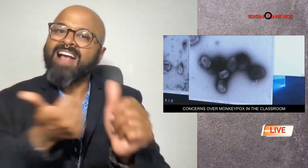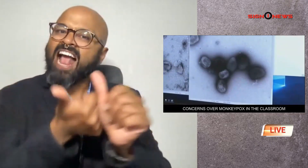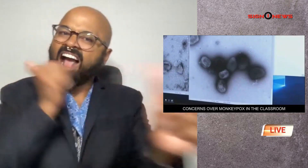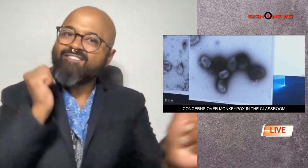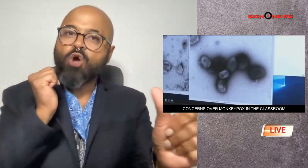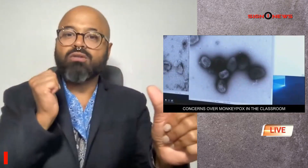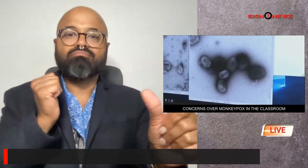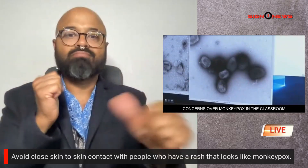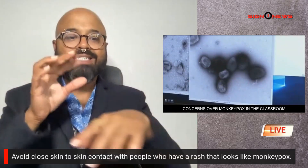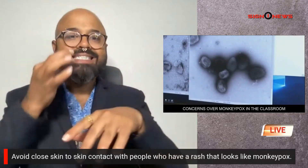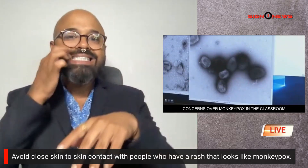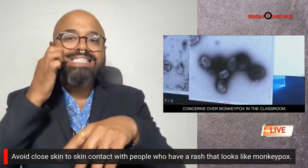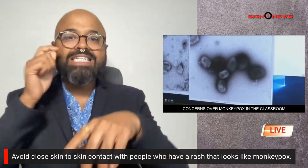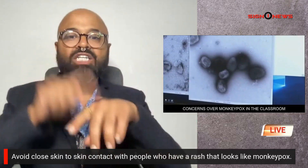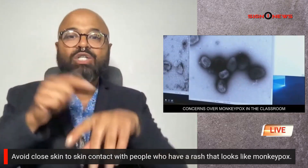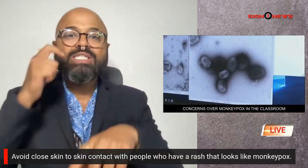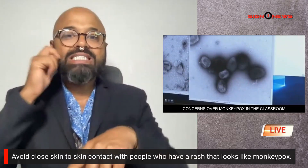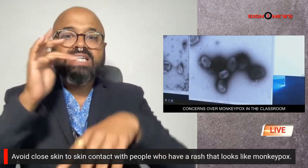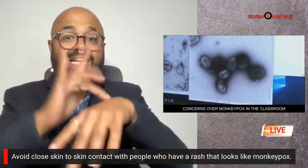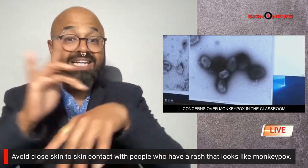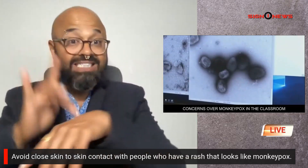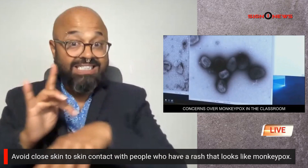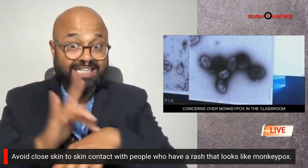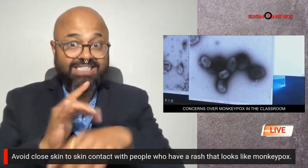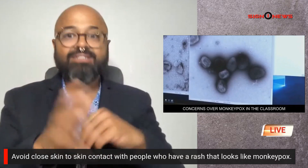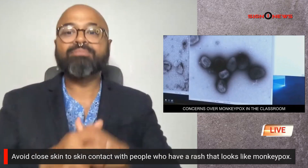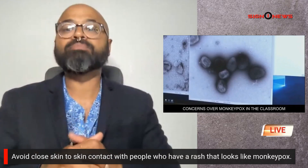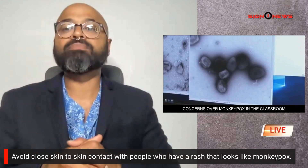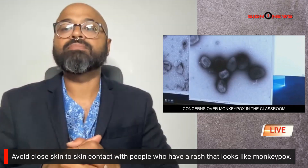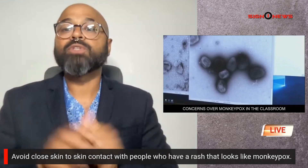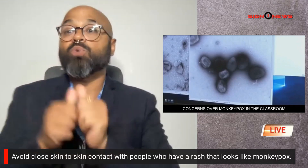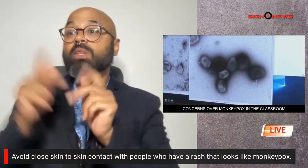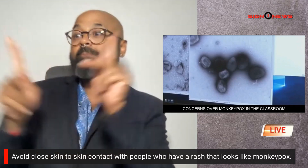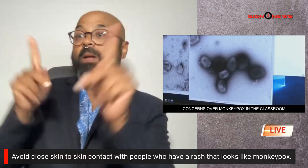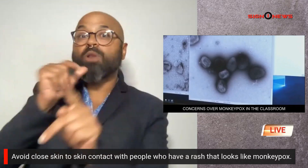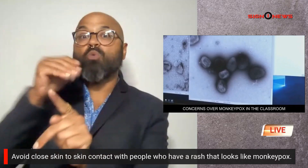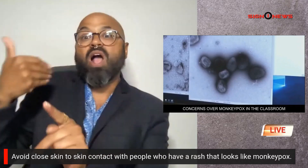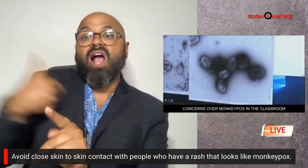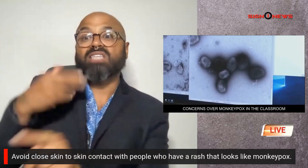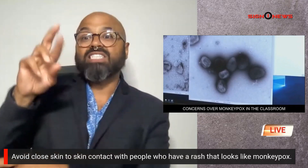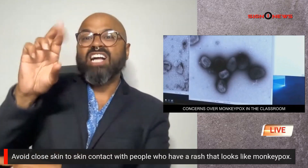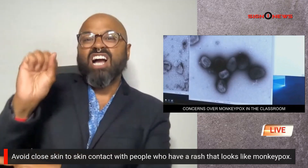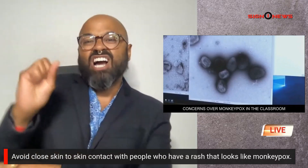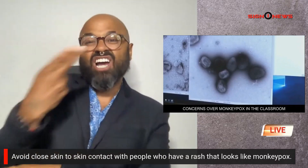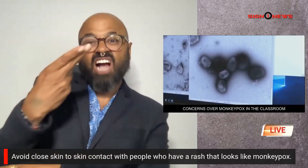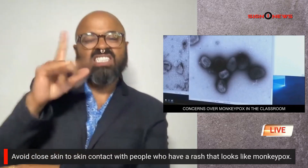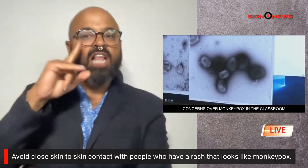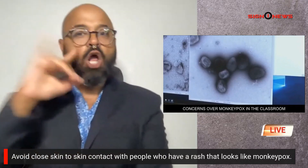to prevent yourself from catching monkeypox avoid close skin to skin contact with people who have a